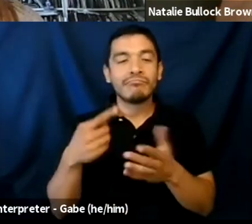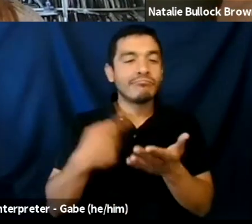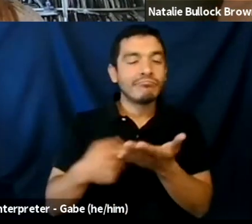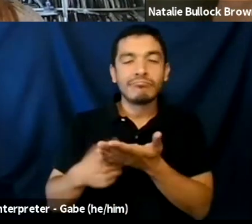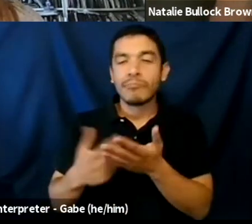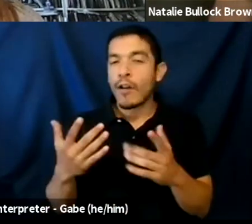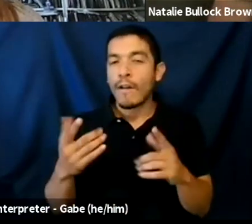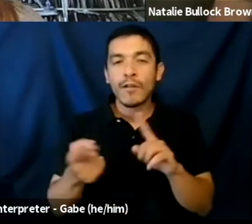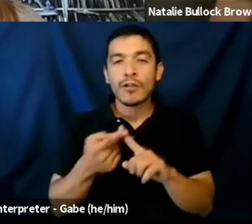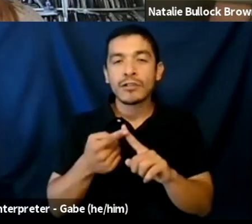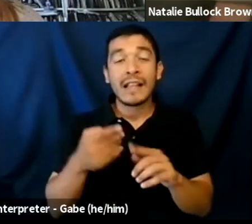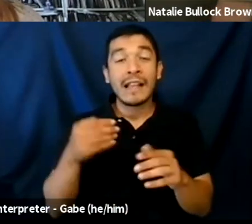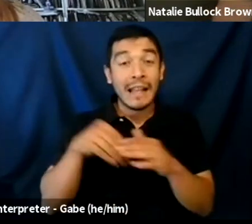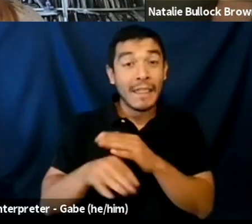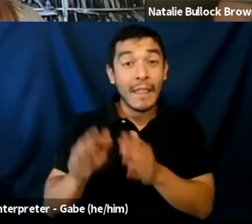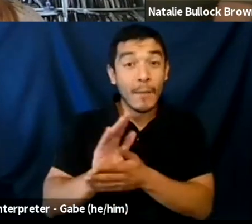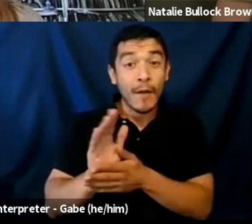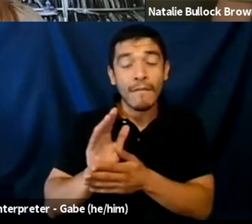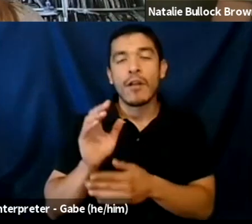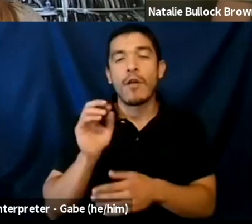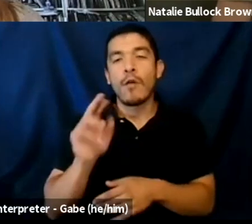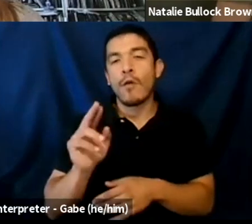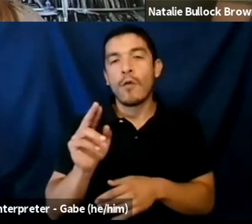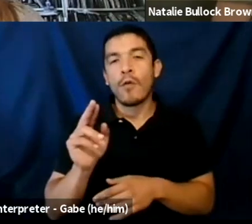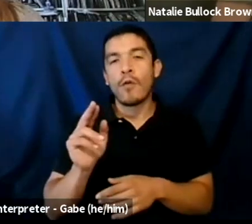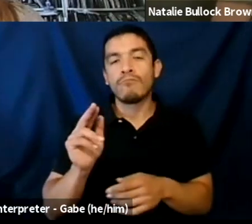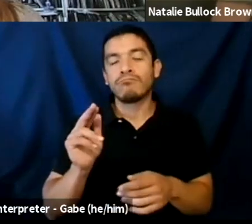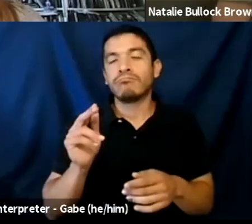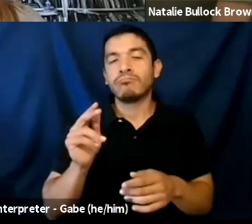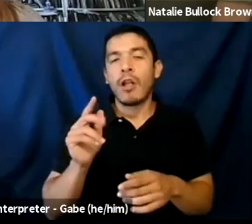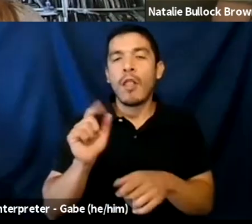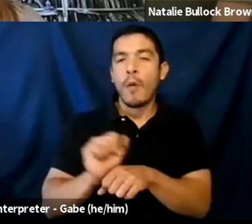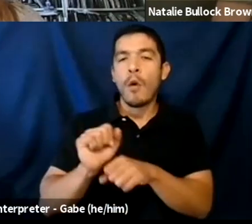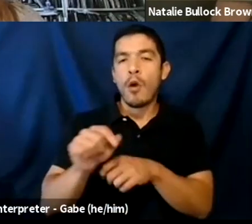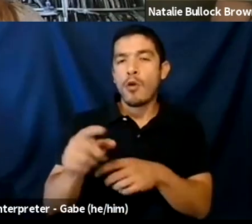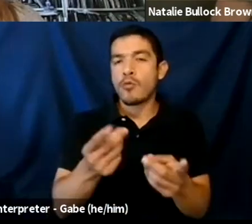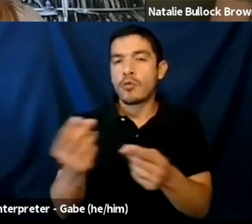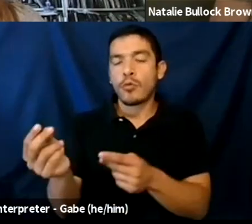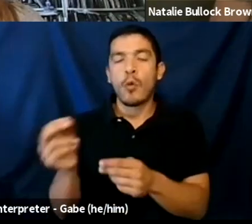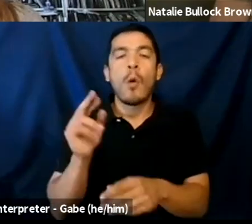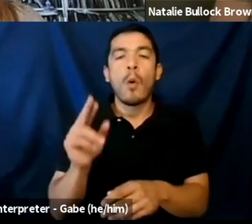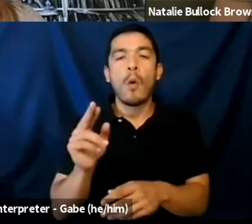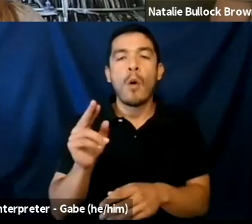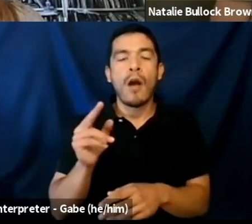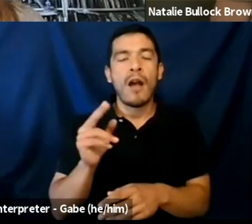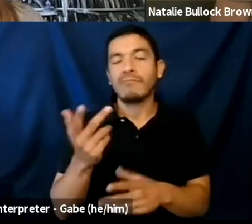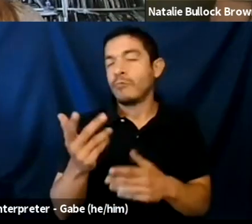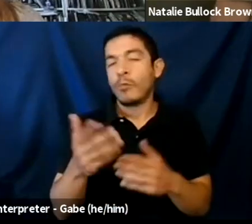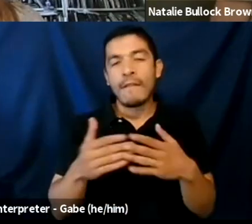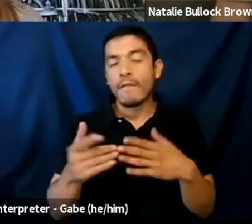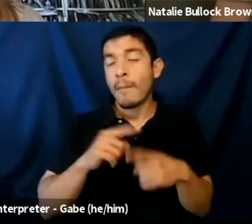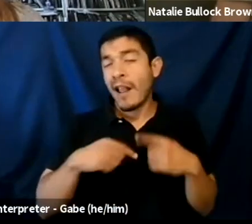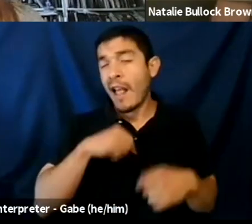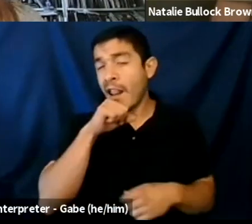being in the film or the work that you do, but we'd love to hear about both. Yeah, thank you so much, Maggie.